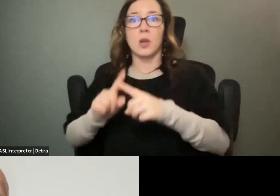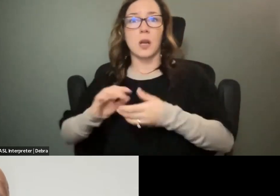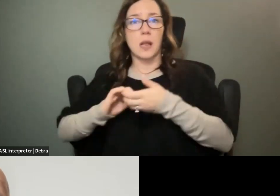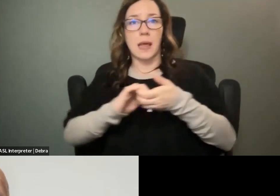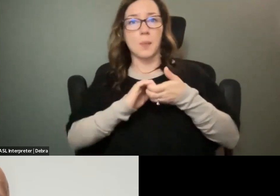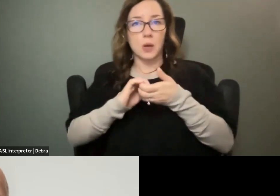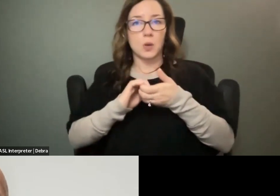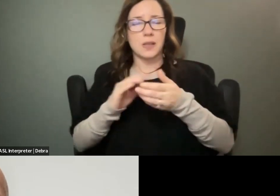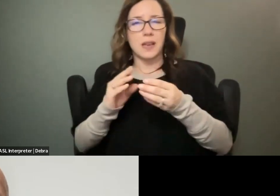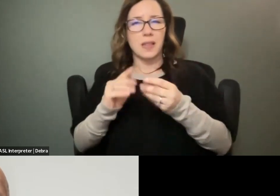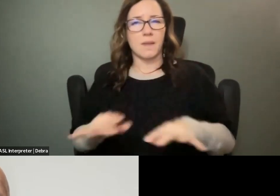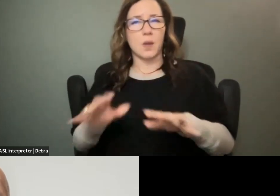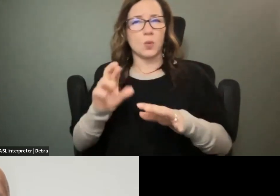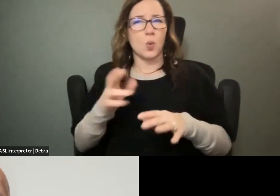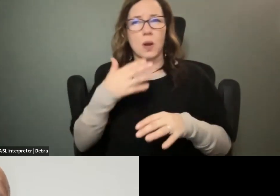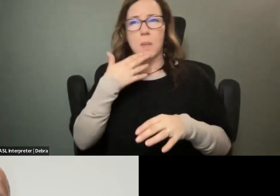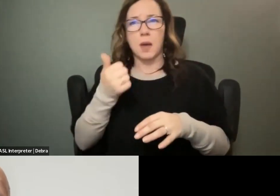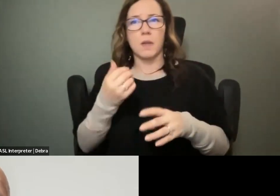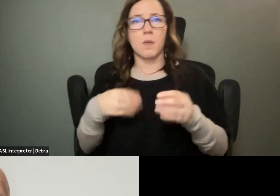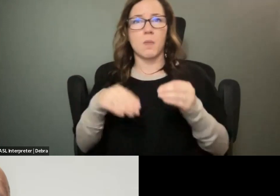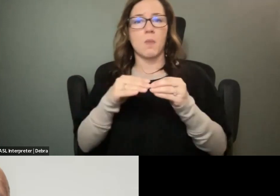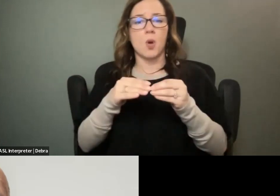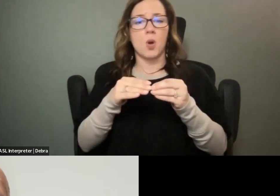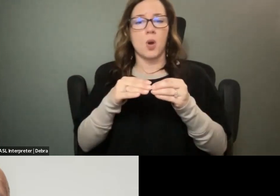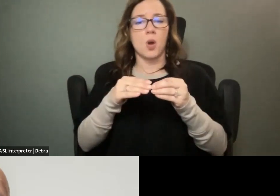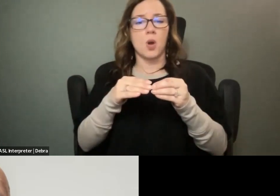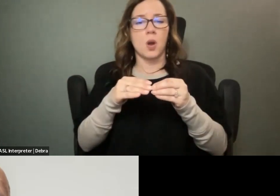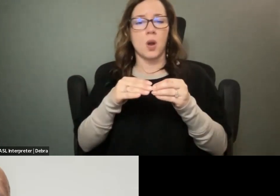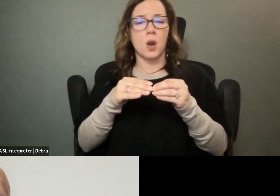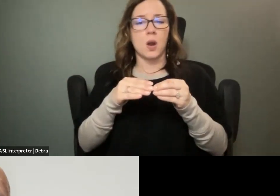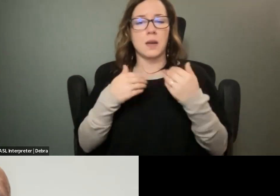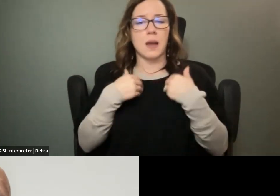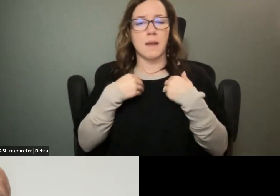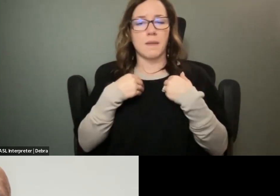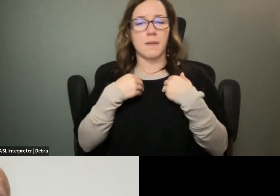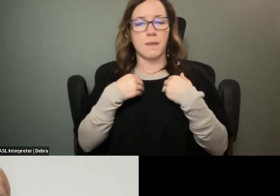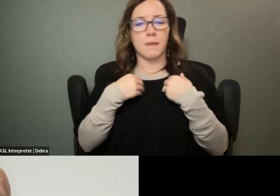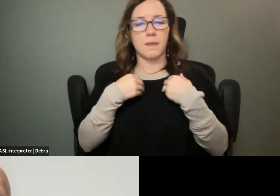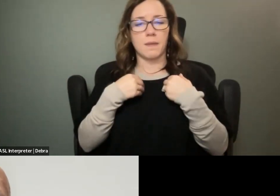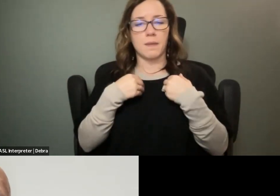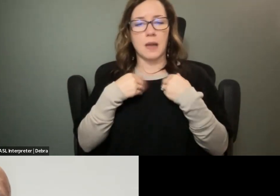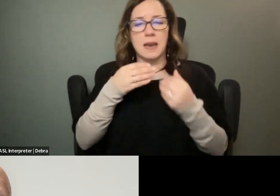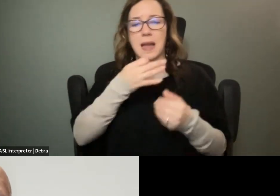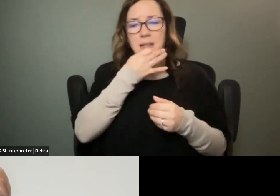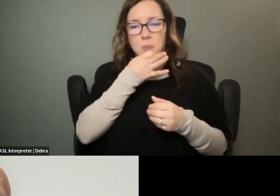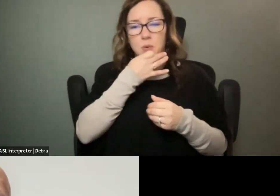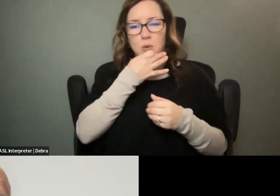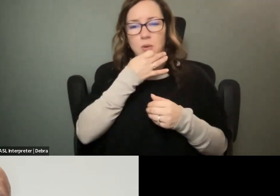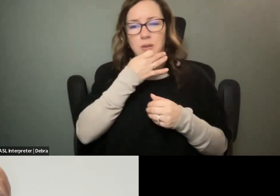fields or it's better to have more the nematode person that the expert on